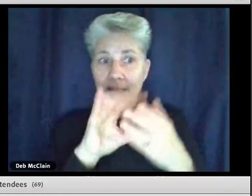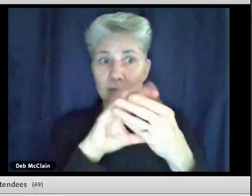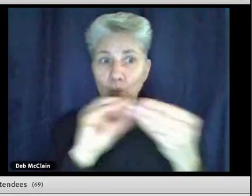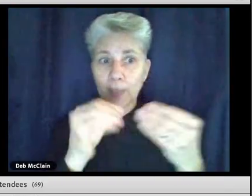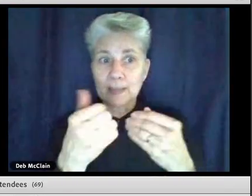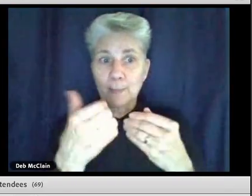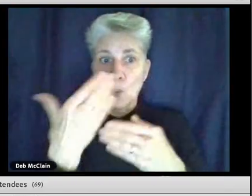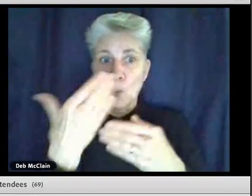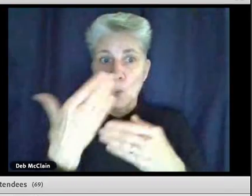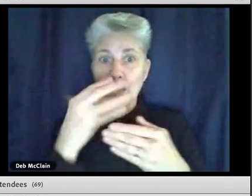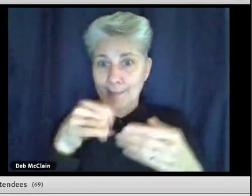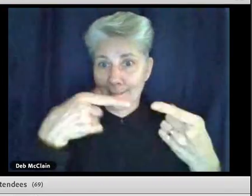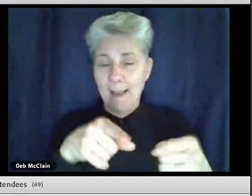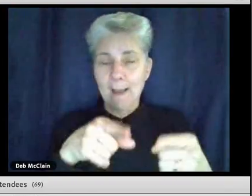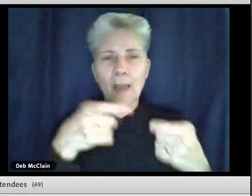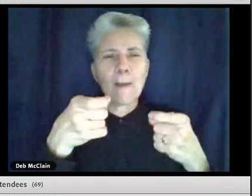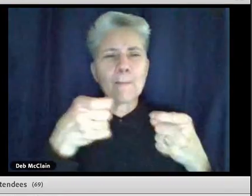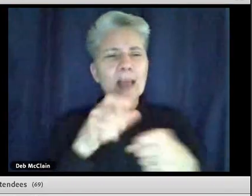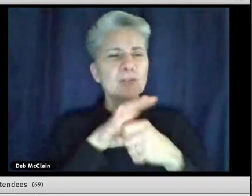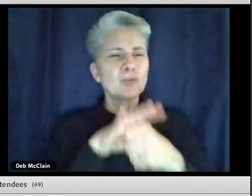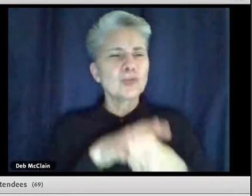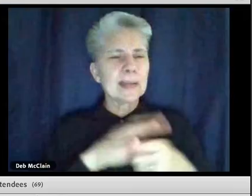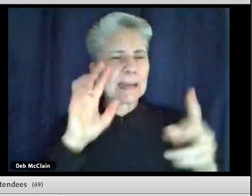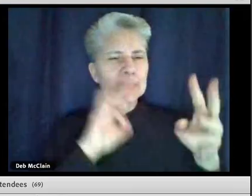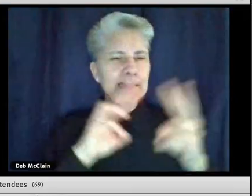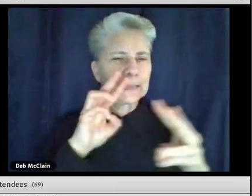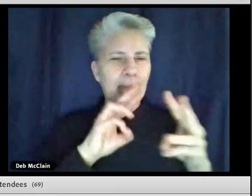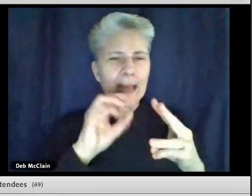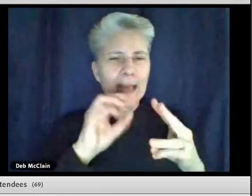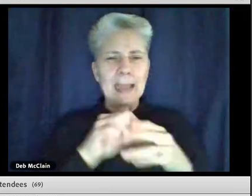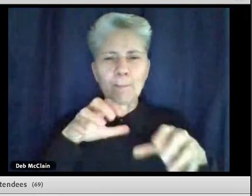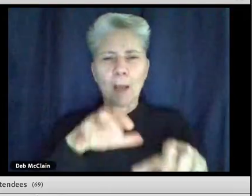I think it was an FBI investigation. I don't know if anybody saw that story this morning.